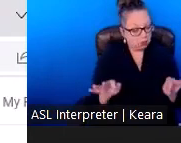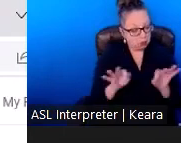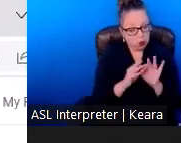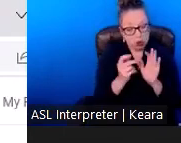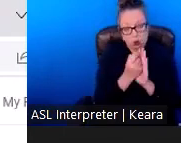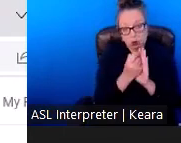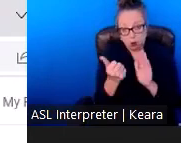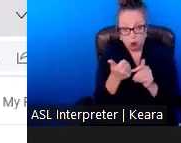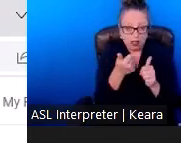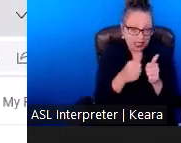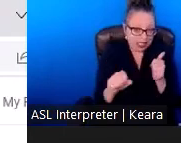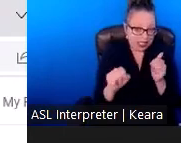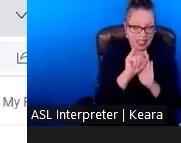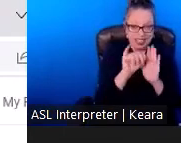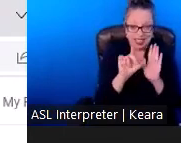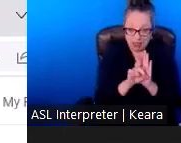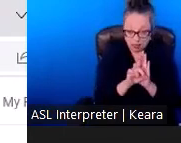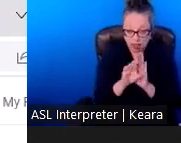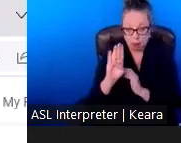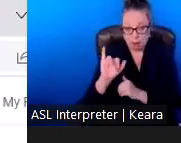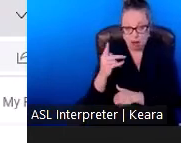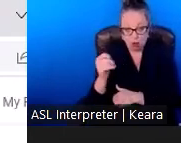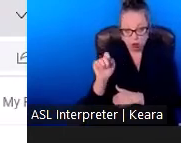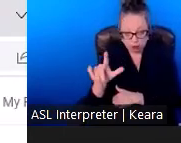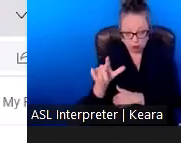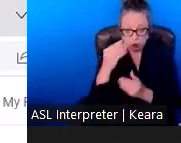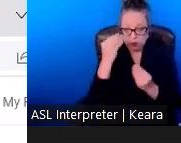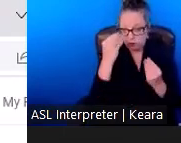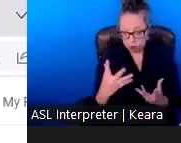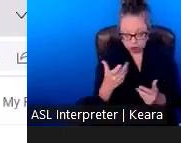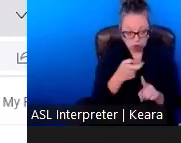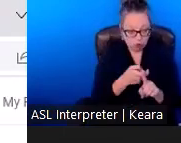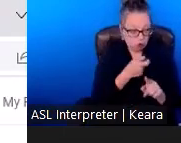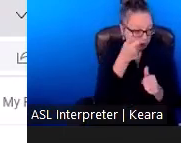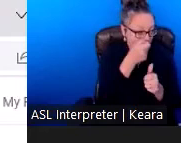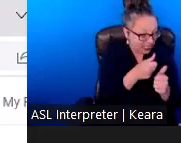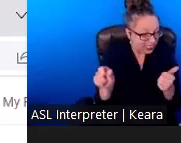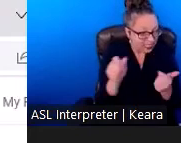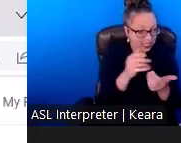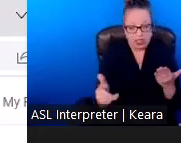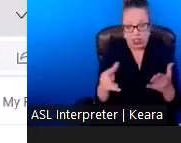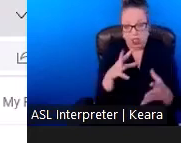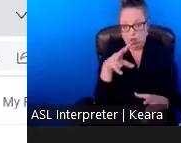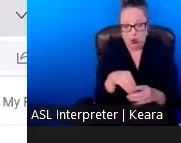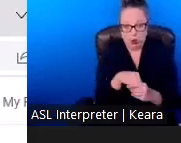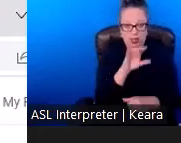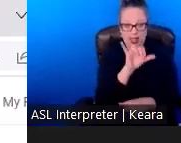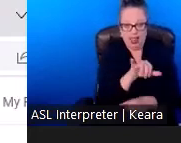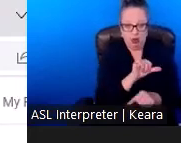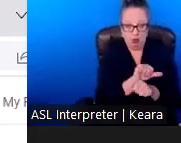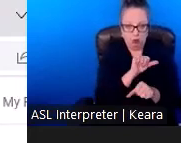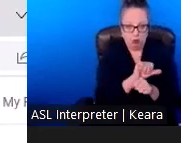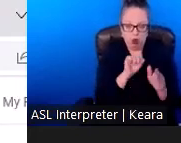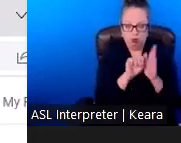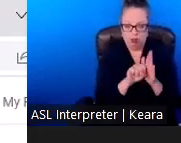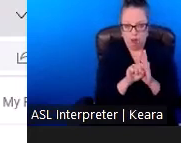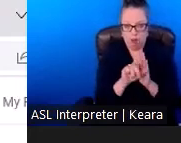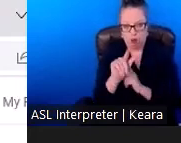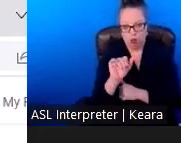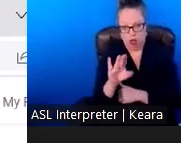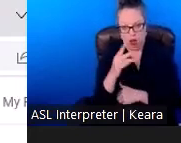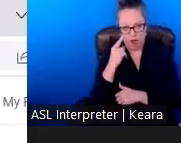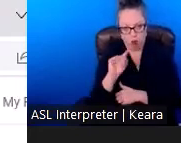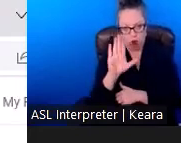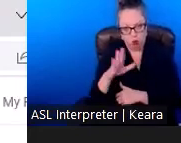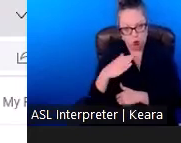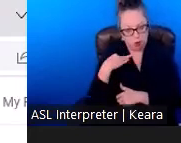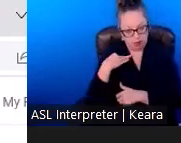information from anything that is included in this Work Samples tab of the application.